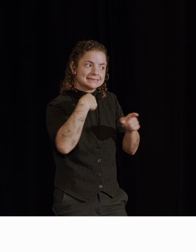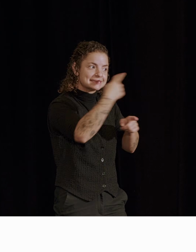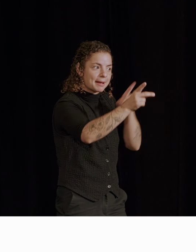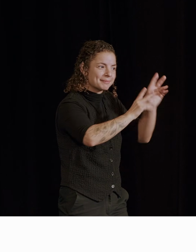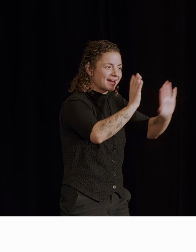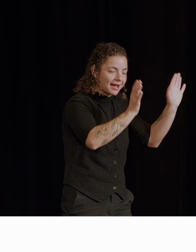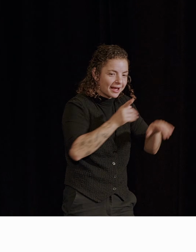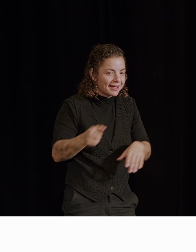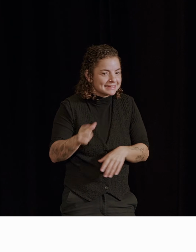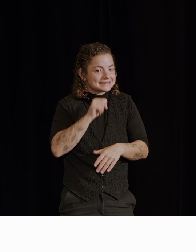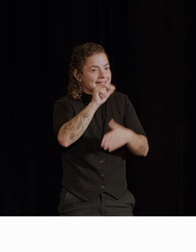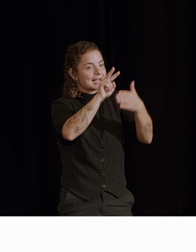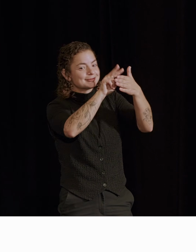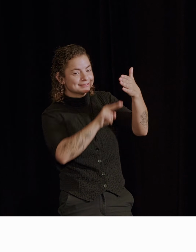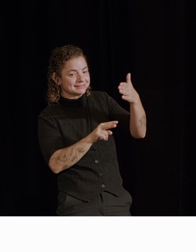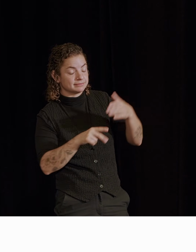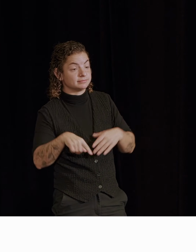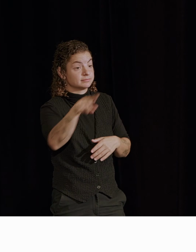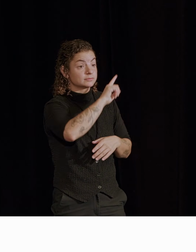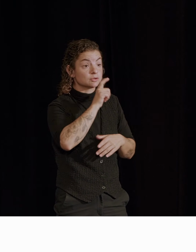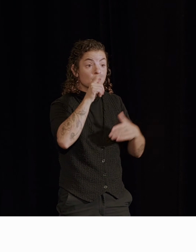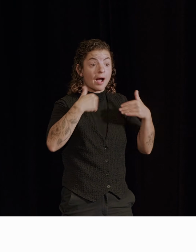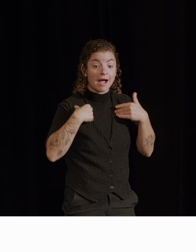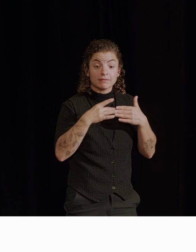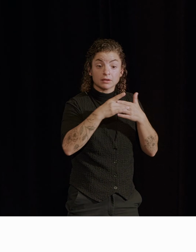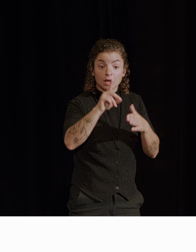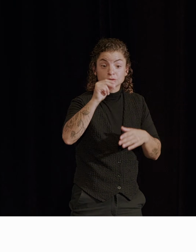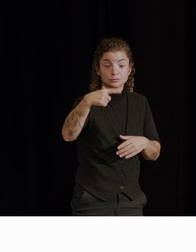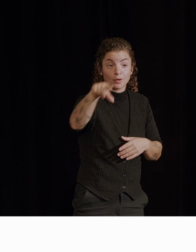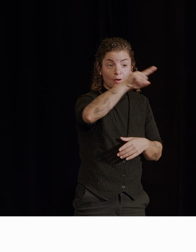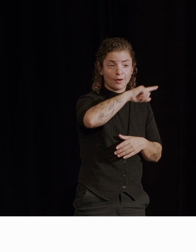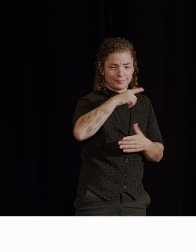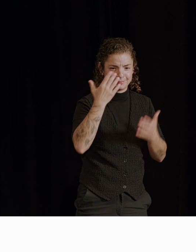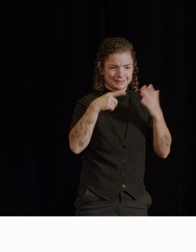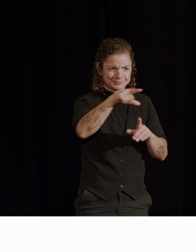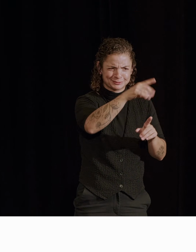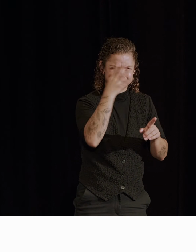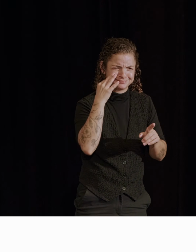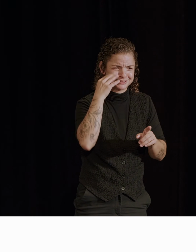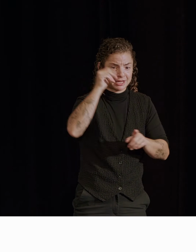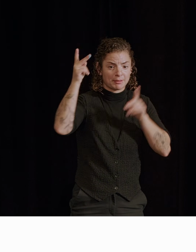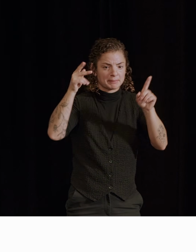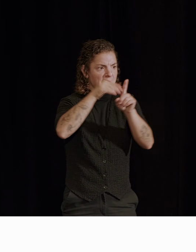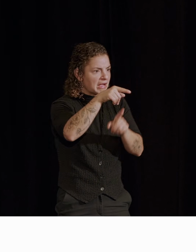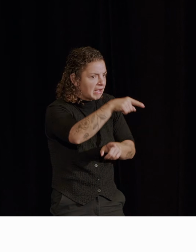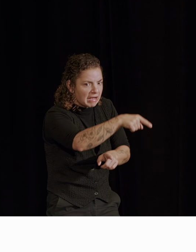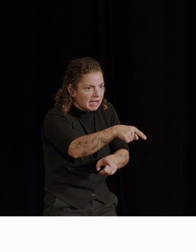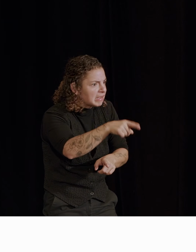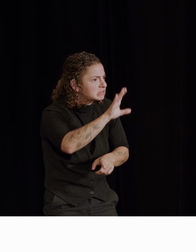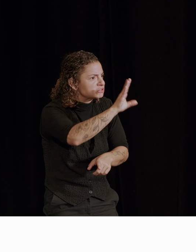dogs in the audience had people ask whether the dog can read the street sign or look at